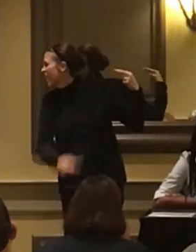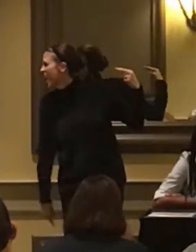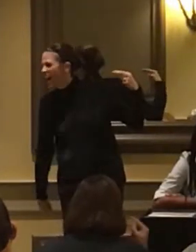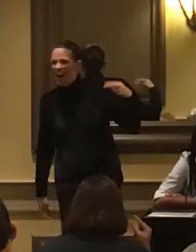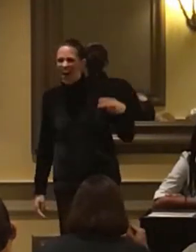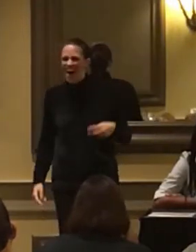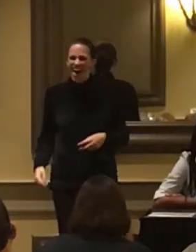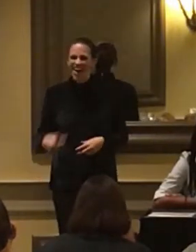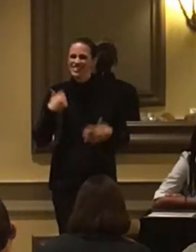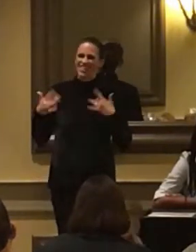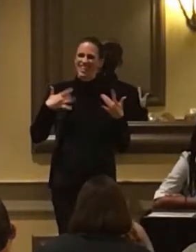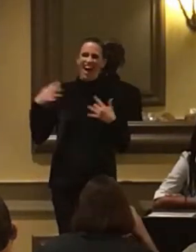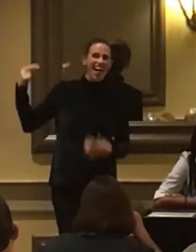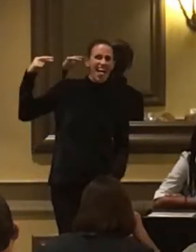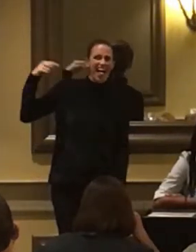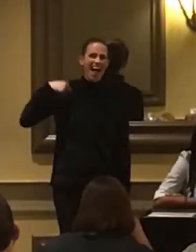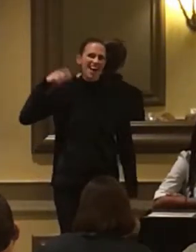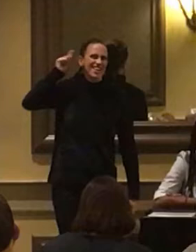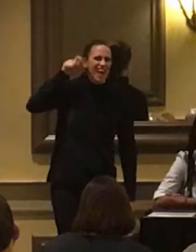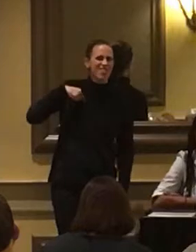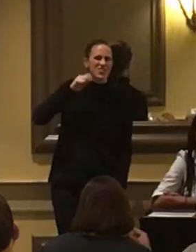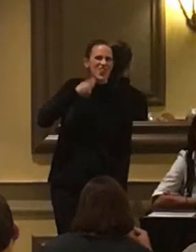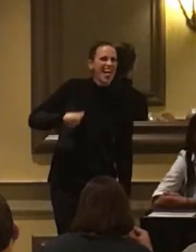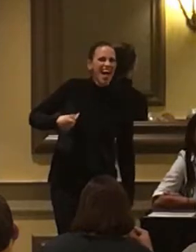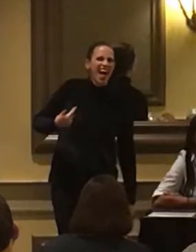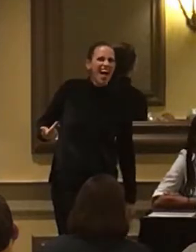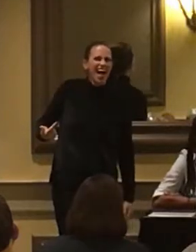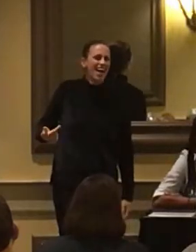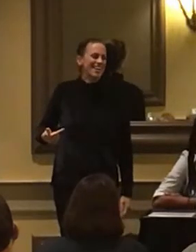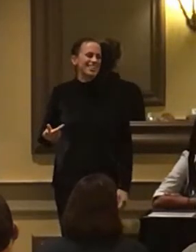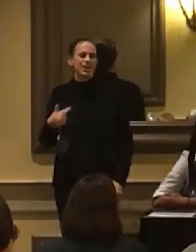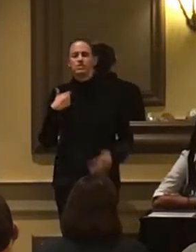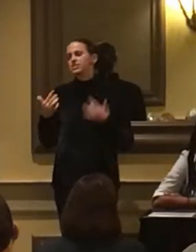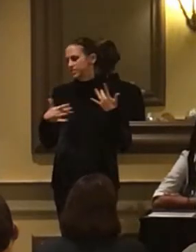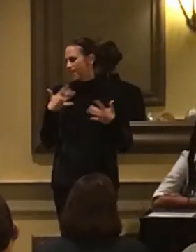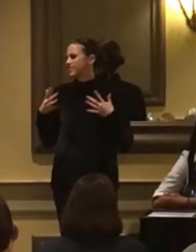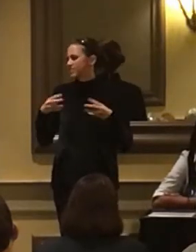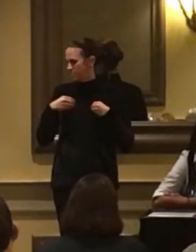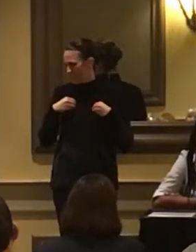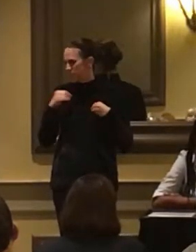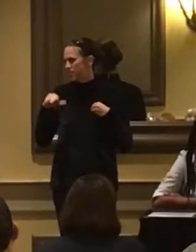I have hearing aids. I'm so cool, I'm very eager to accept that, my loss.